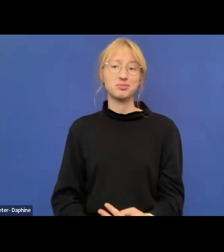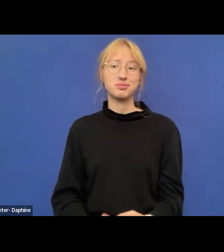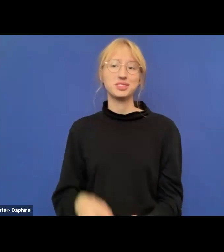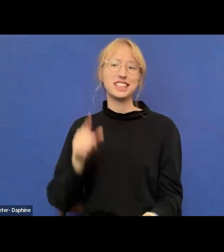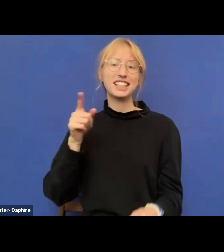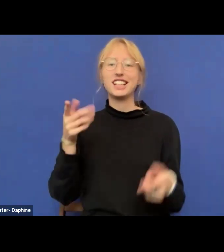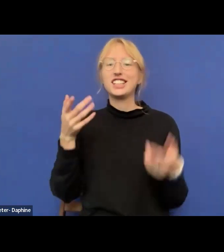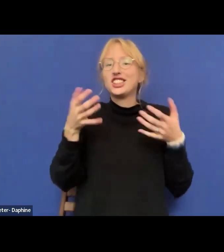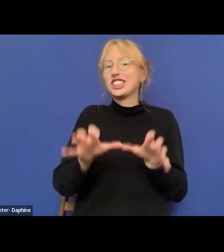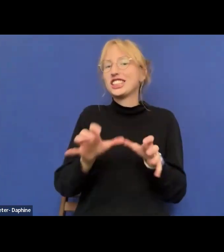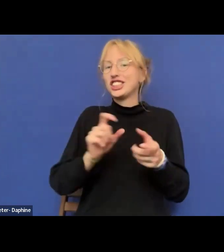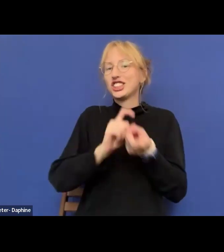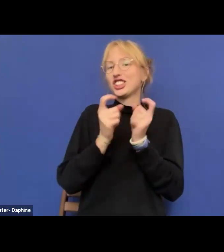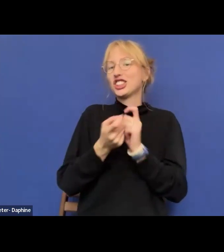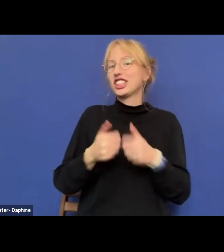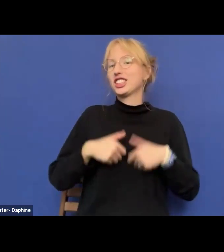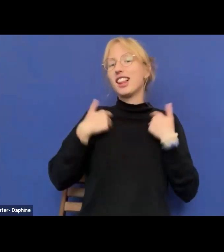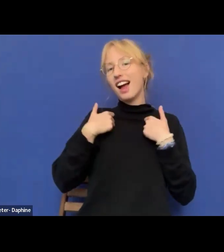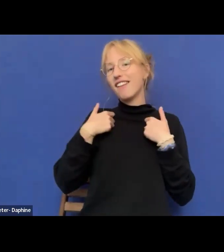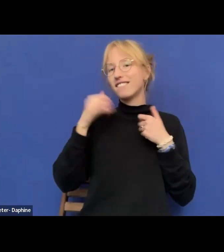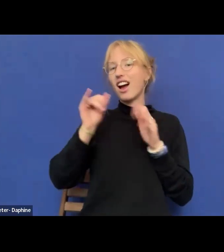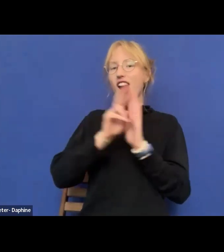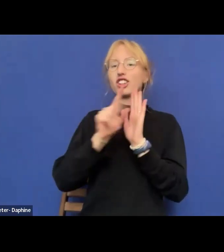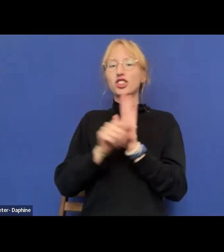under graduate research awards sponsored by Doctor